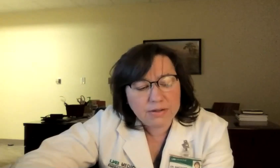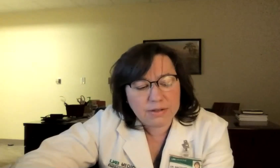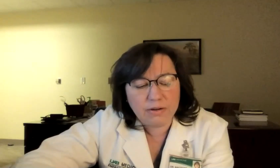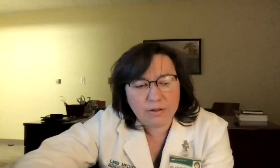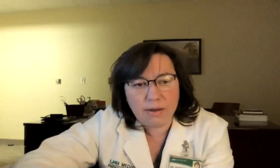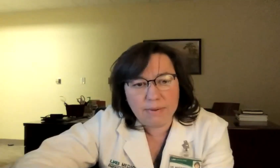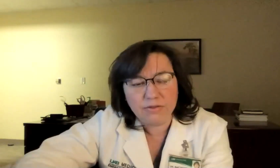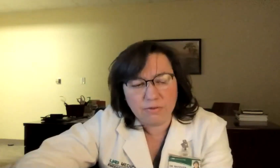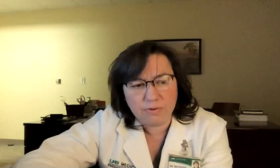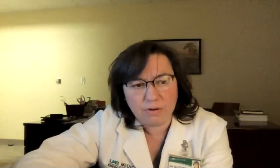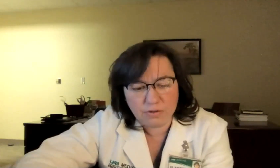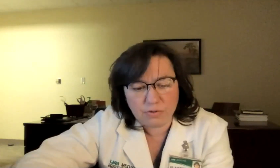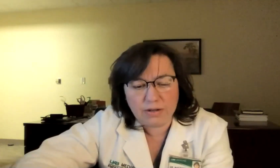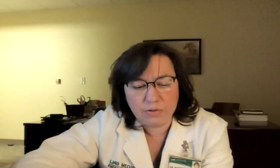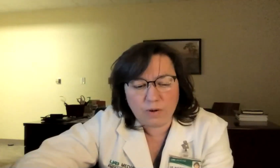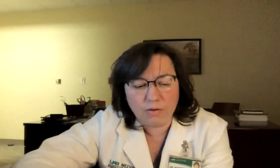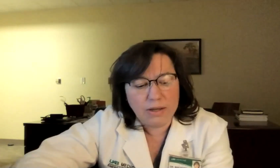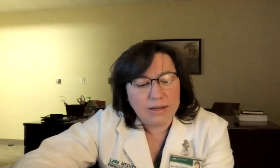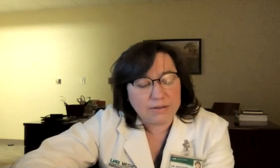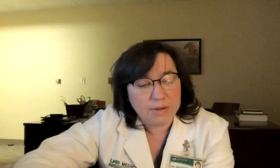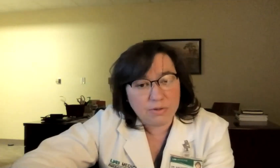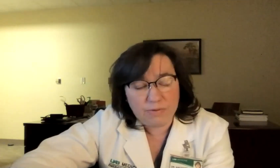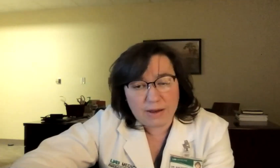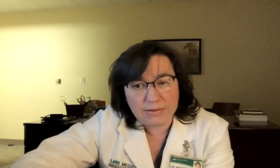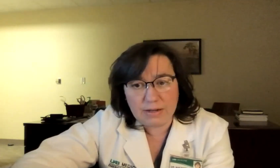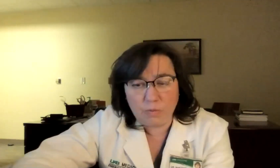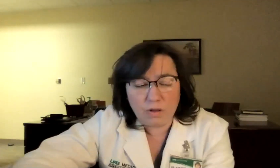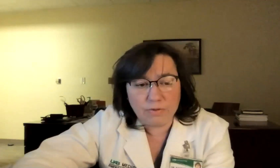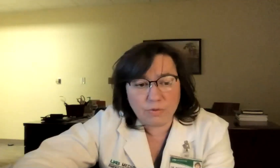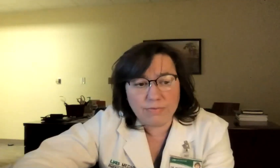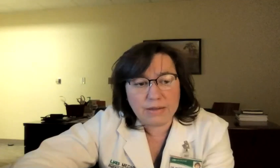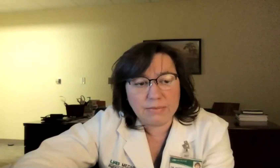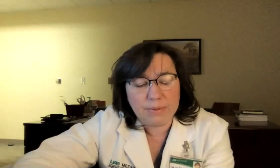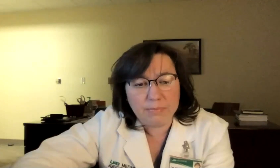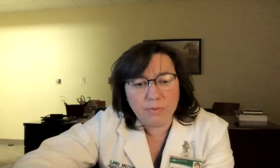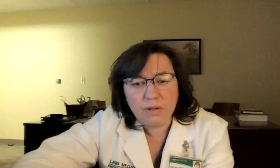here at uab so far looks great as well as i mentioned we vaccinated well over 12 000 people